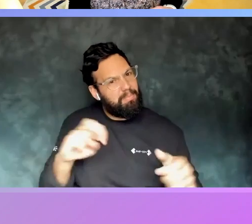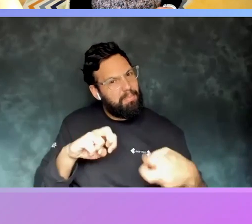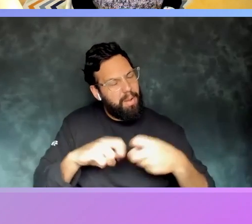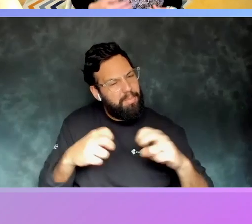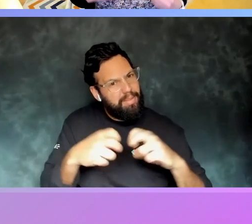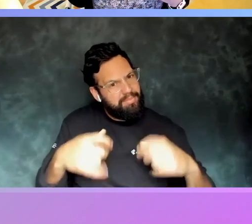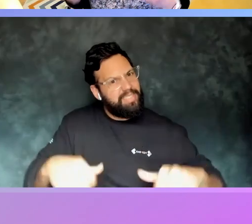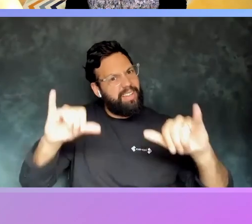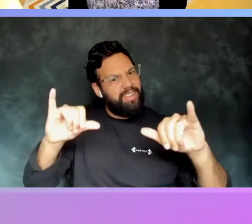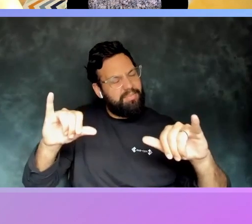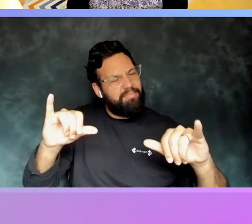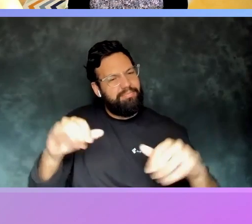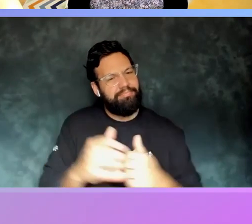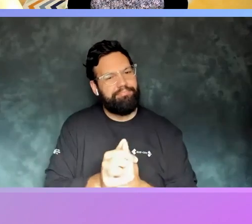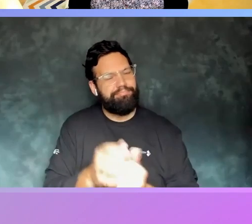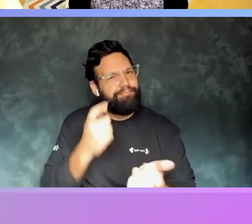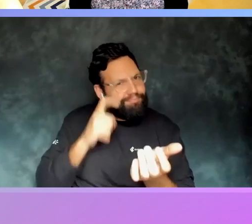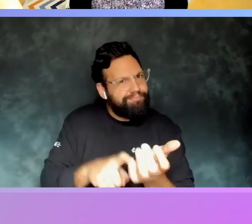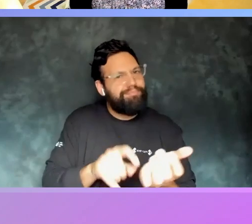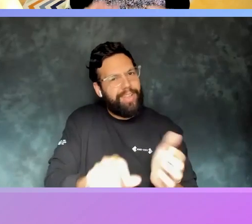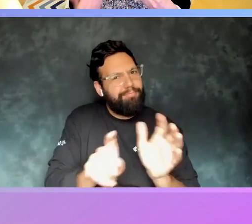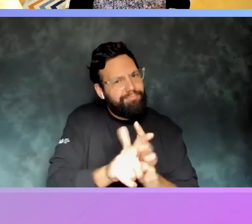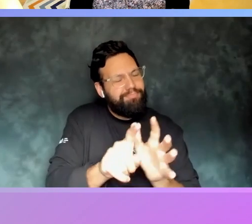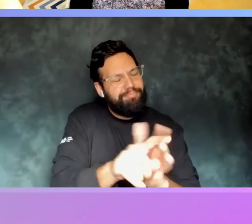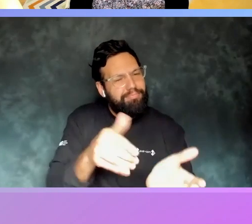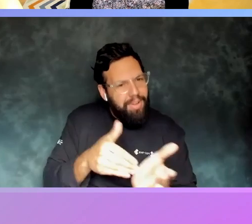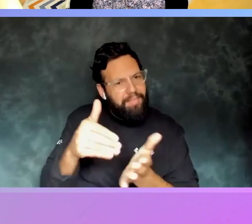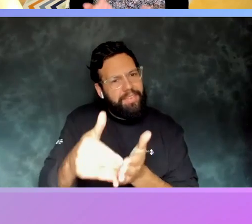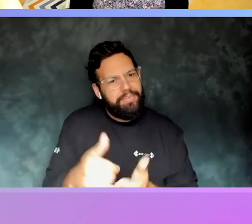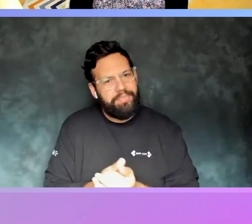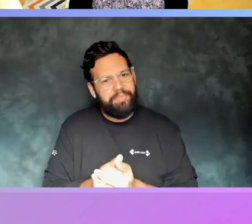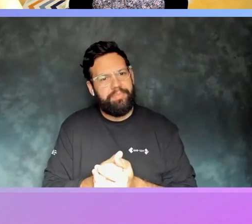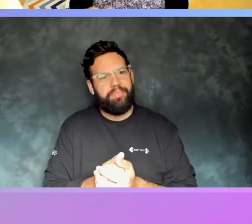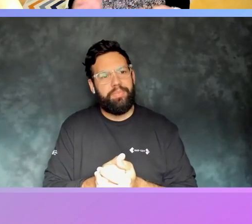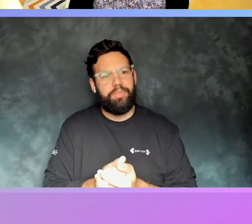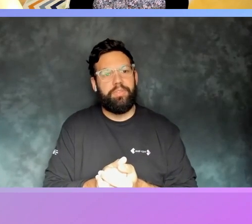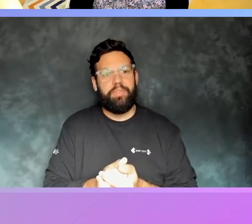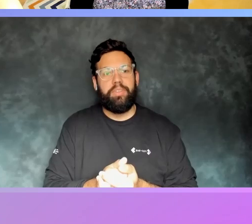come up but a lot of times I wouldn't. Or I would have a style heading. for a This style should be